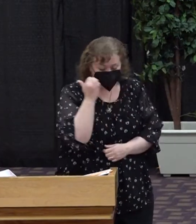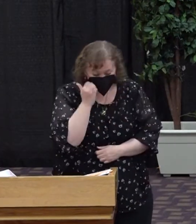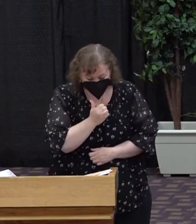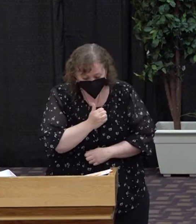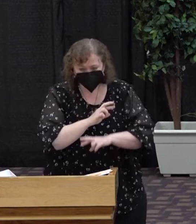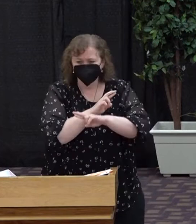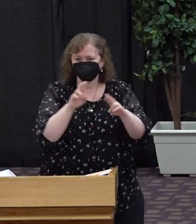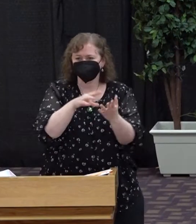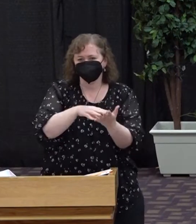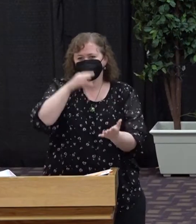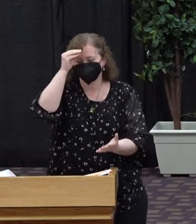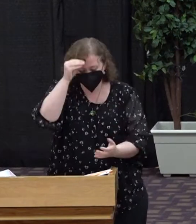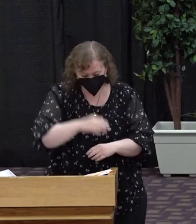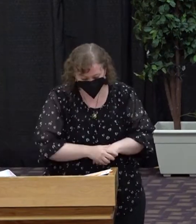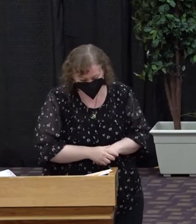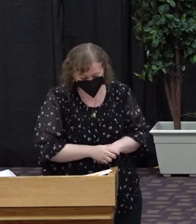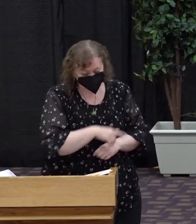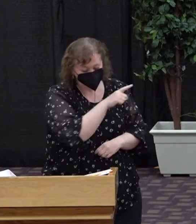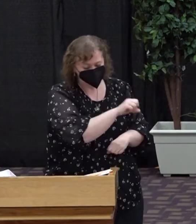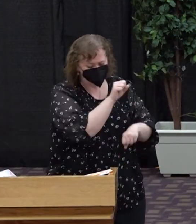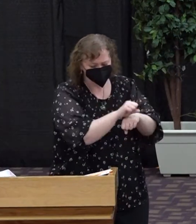You come into class every day ready to learn.